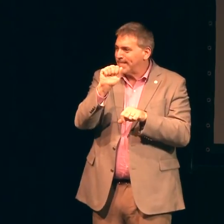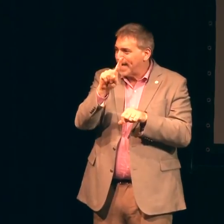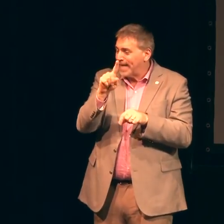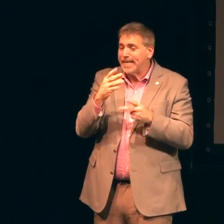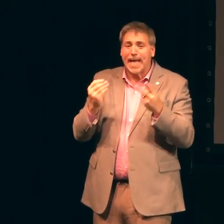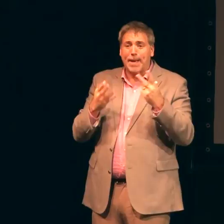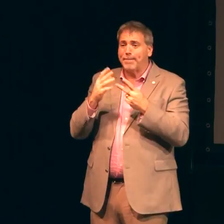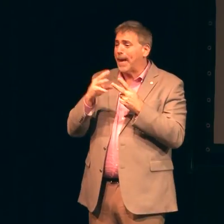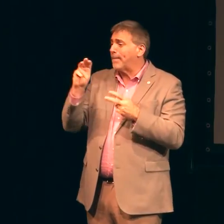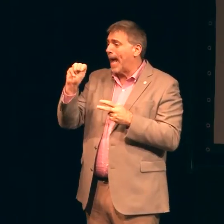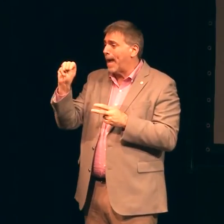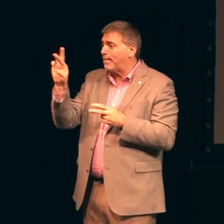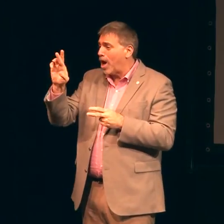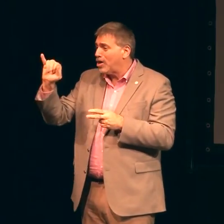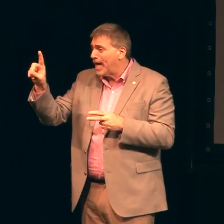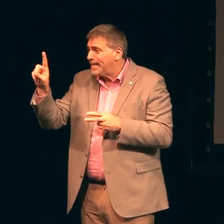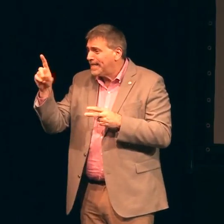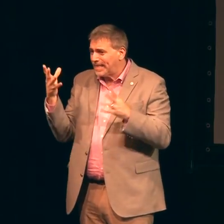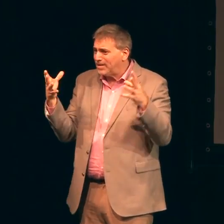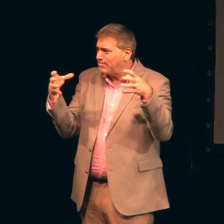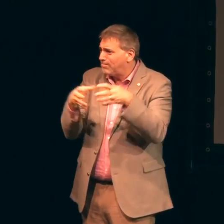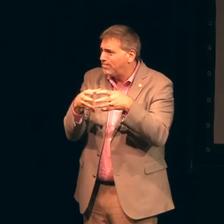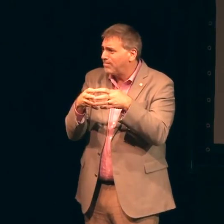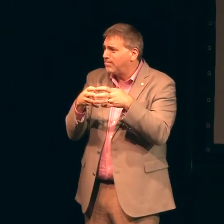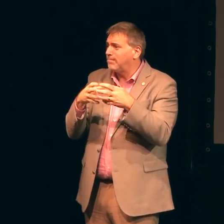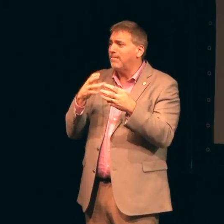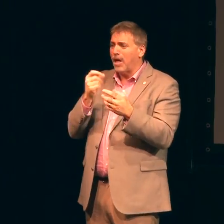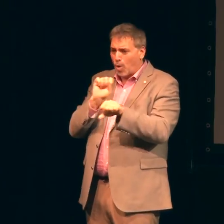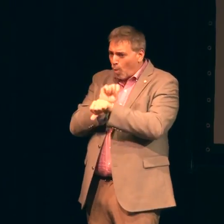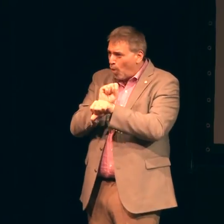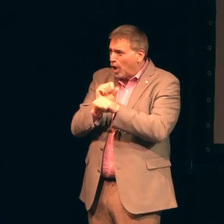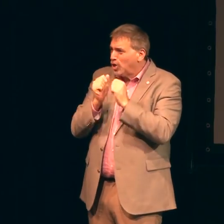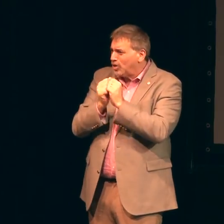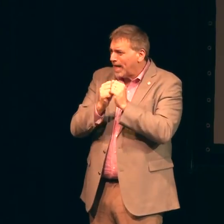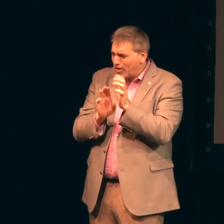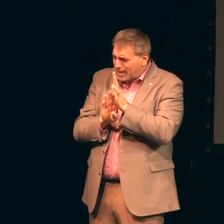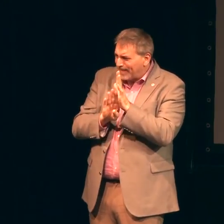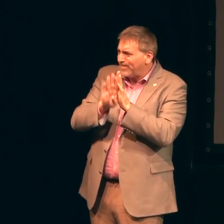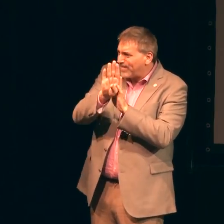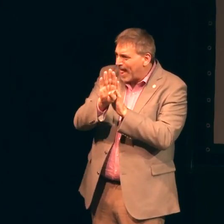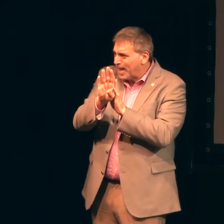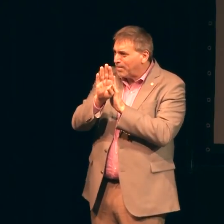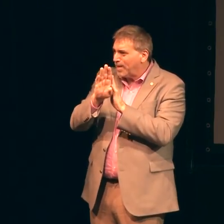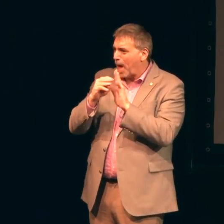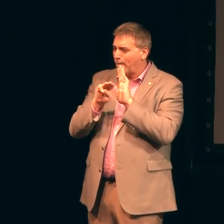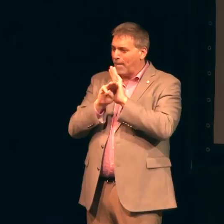here and work with MSAD and work together with